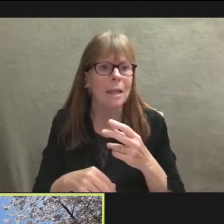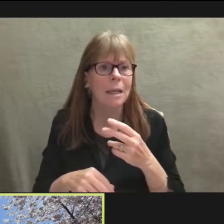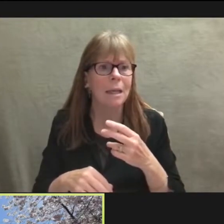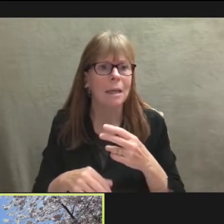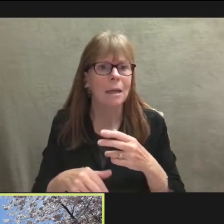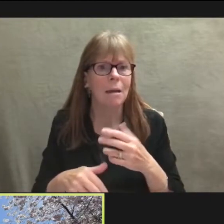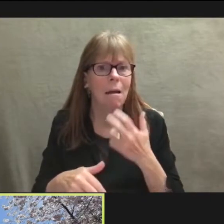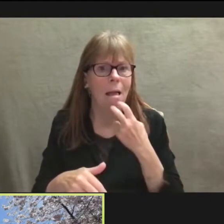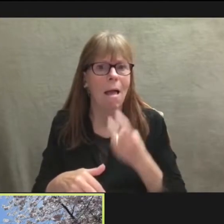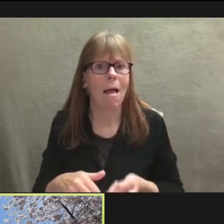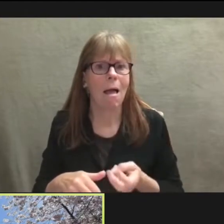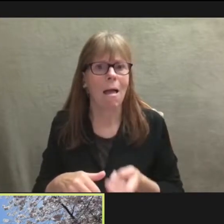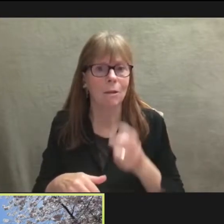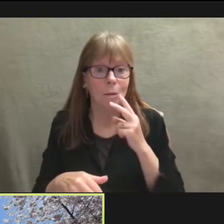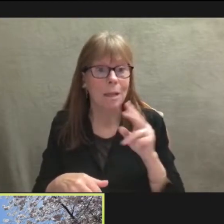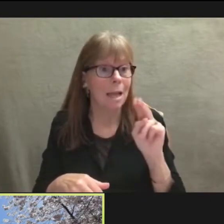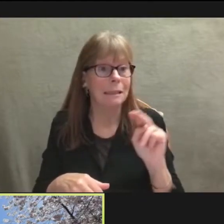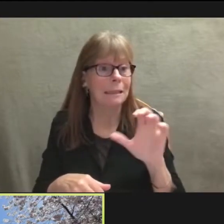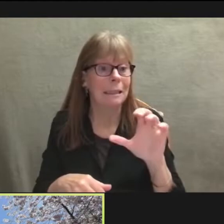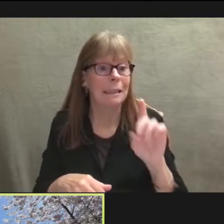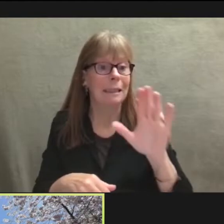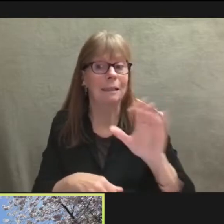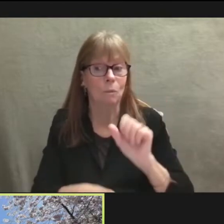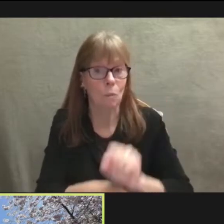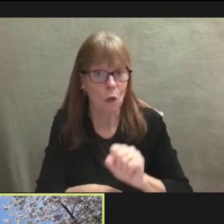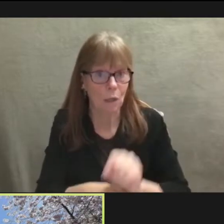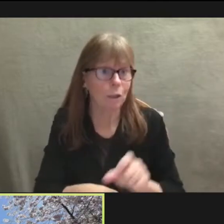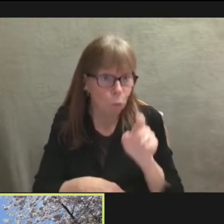the work that the NCD has done, and that you have done, that you spearheaded for